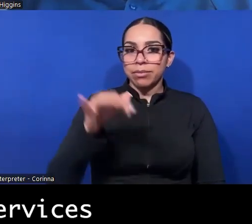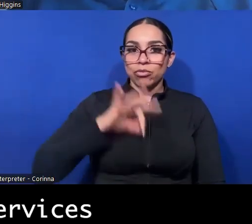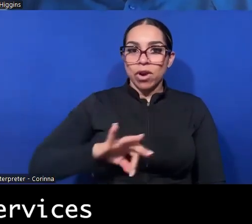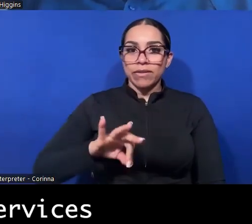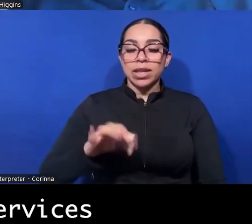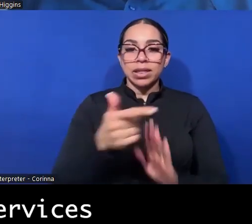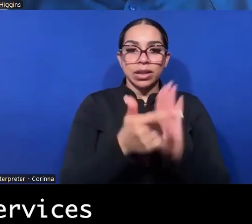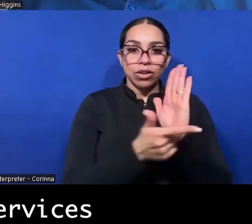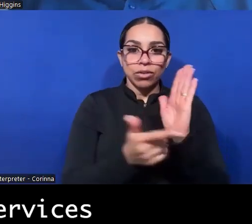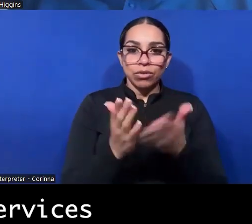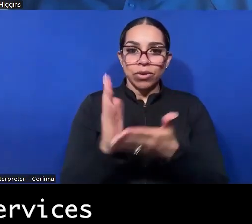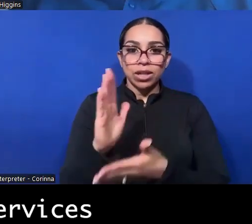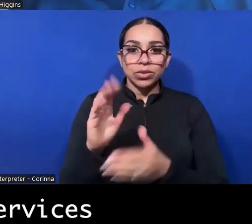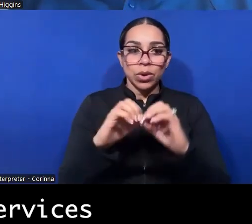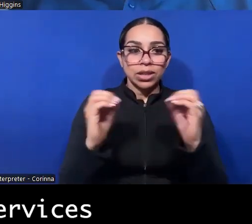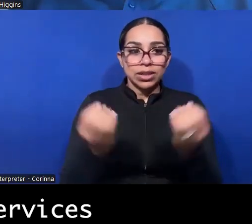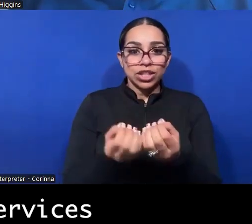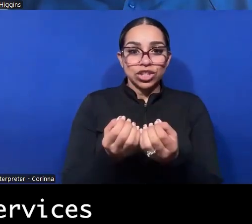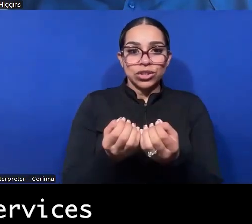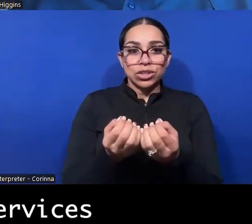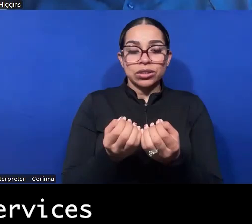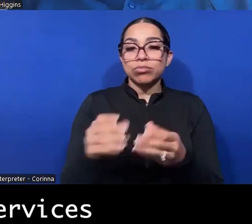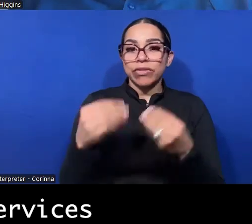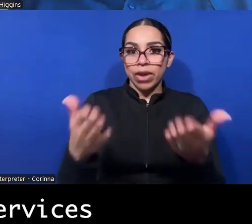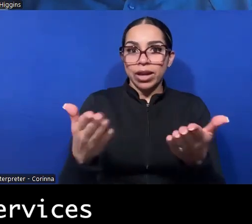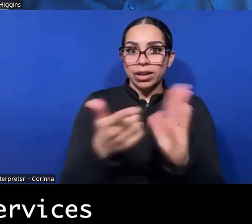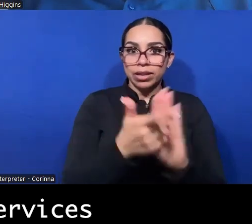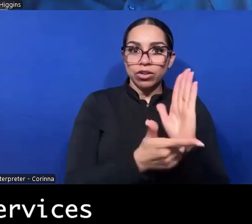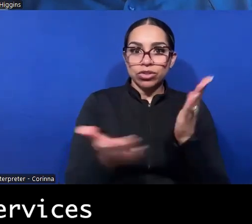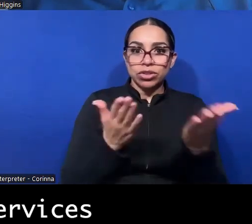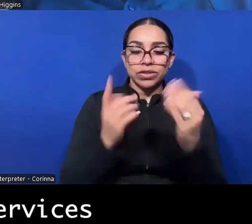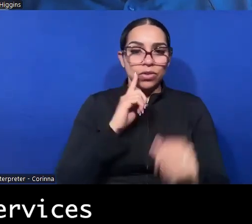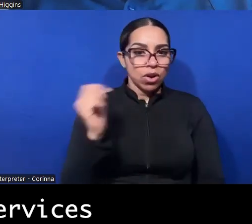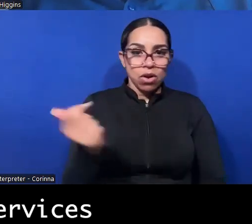organization, providing legal services for all Californians with disabilities.